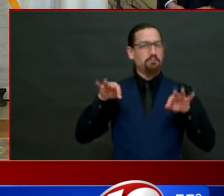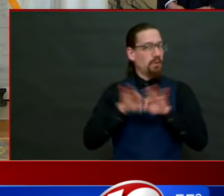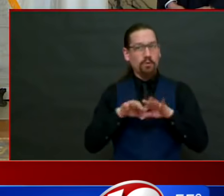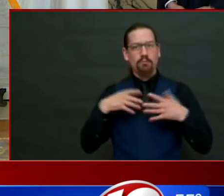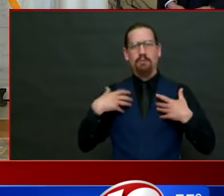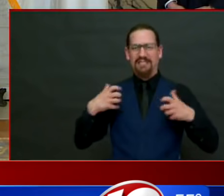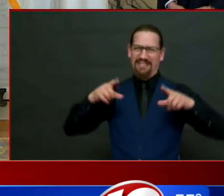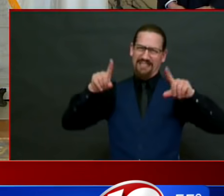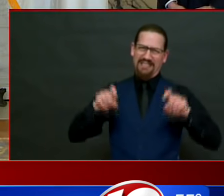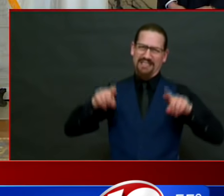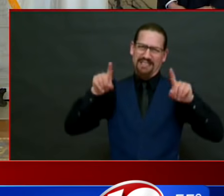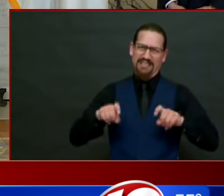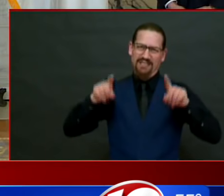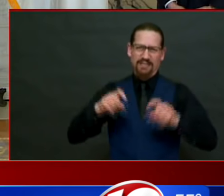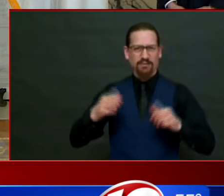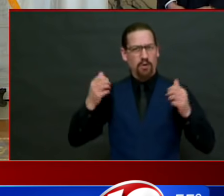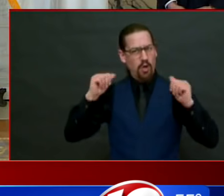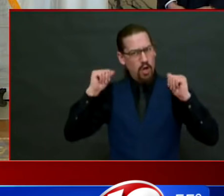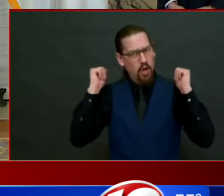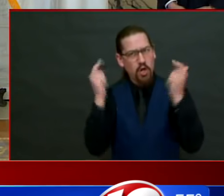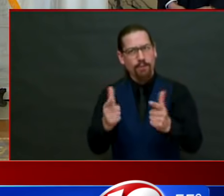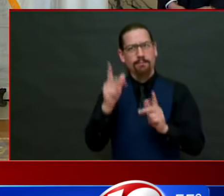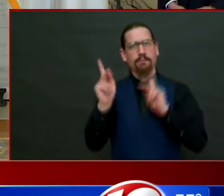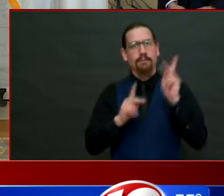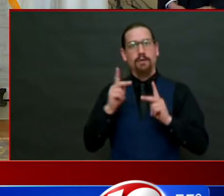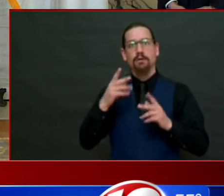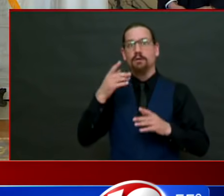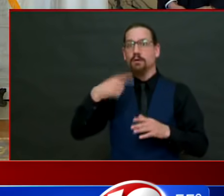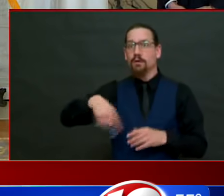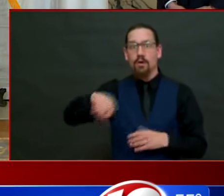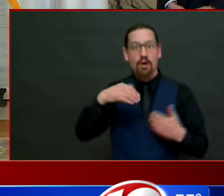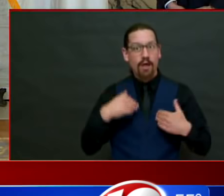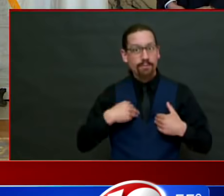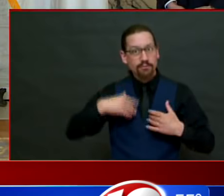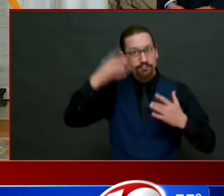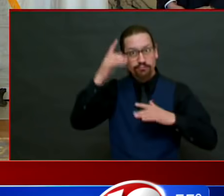WE NEED TO GET TO A PLACE WHERE WE CAN BE TESTING A LOT OF PEOPLE.